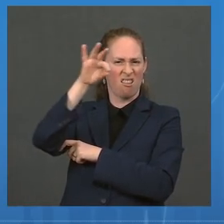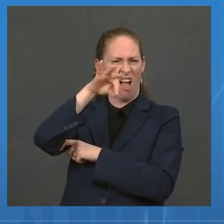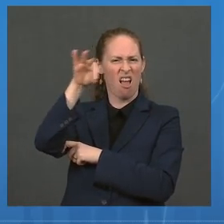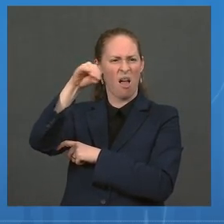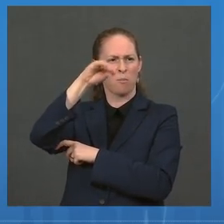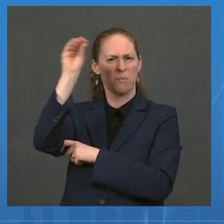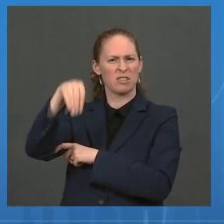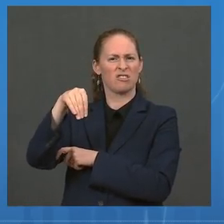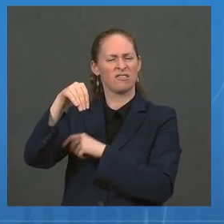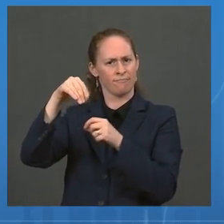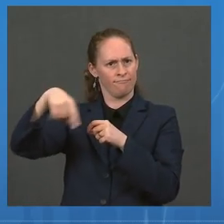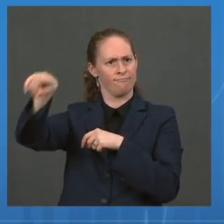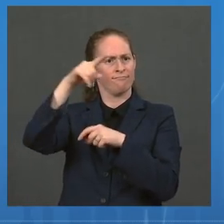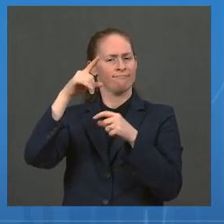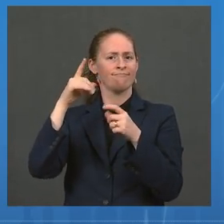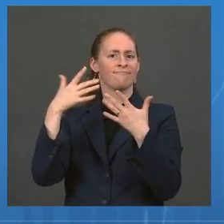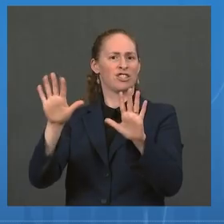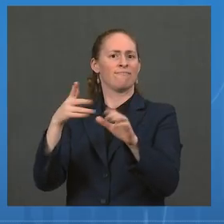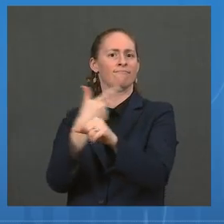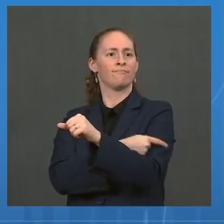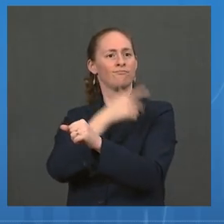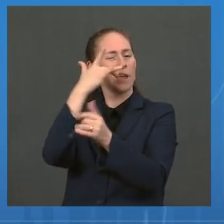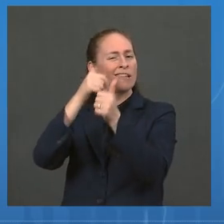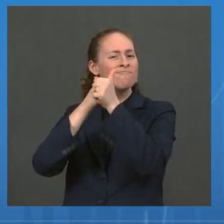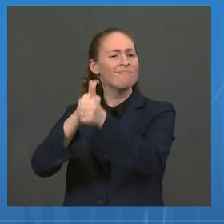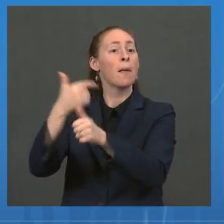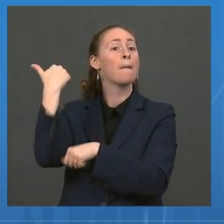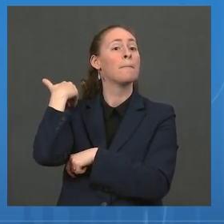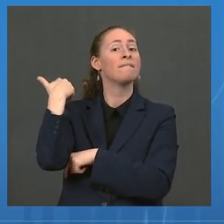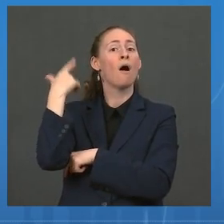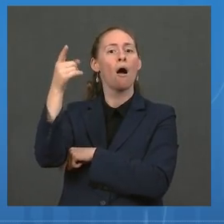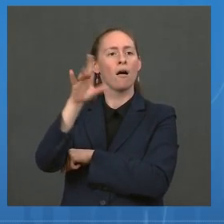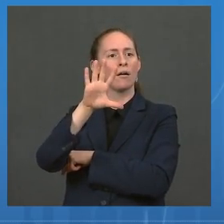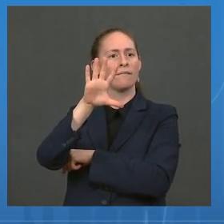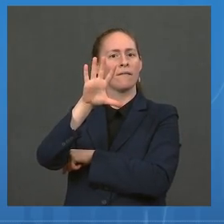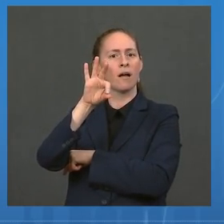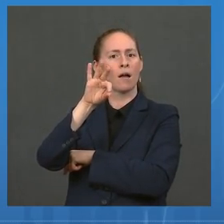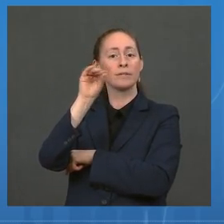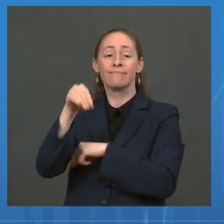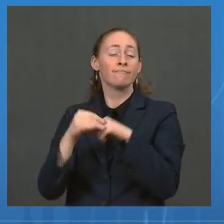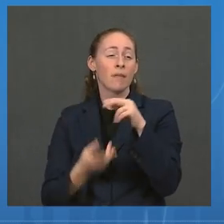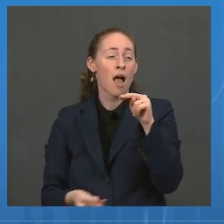requirements, up from 59 percent in August. And in the Henry Ford Health System,